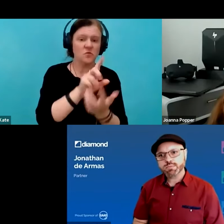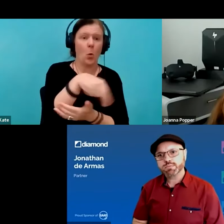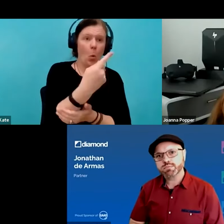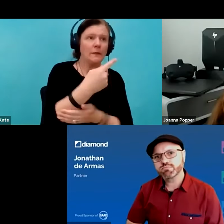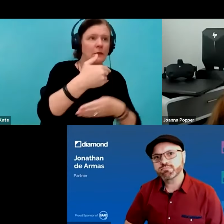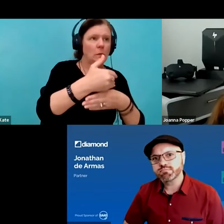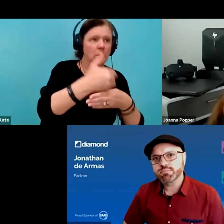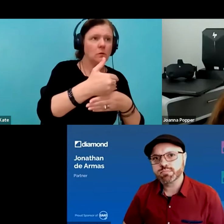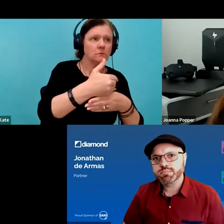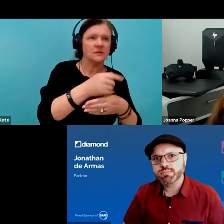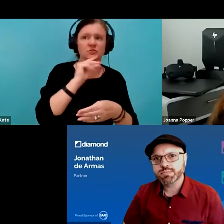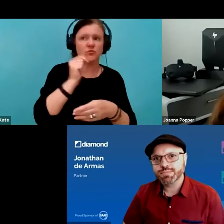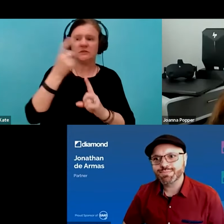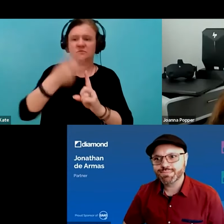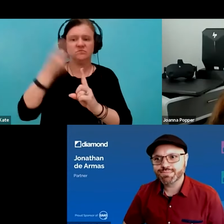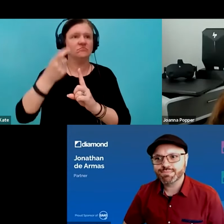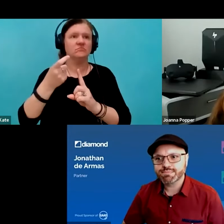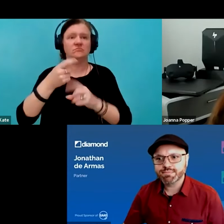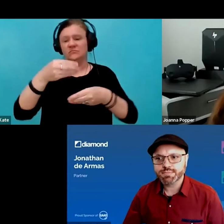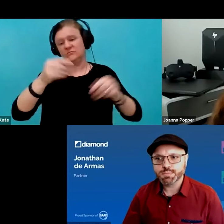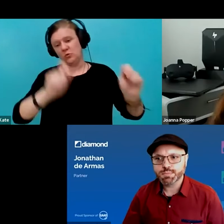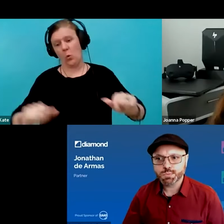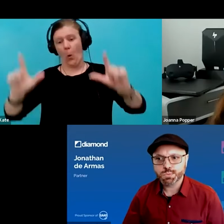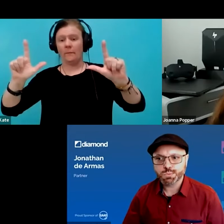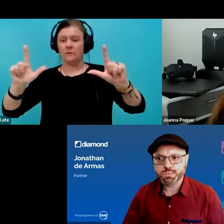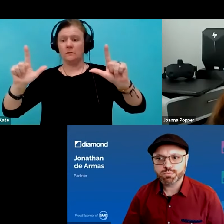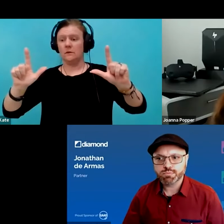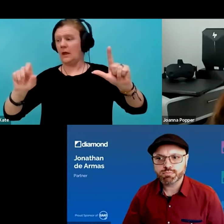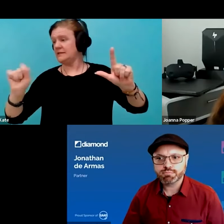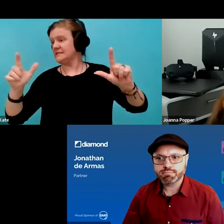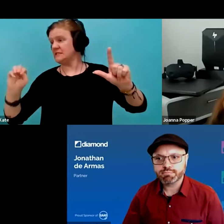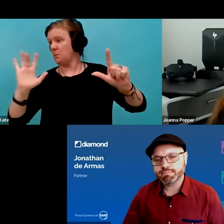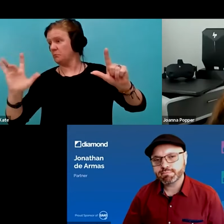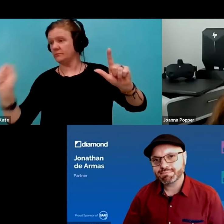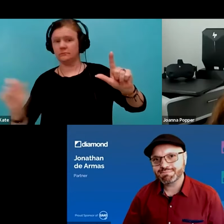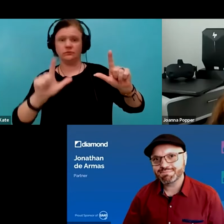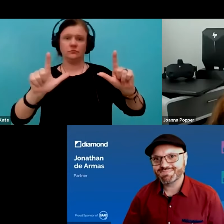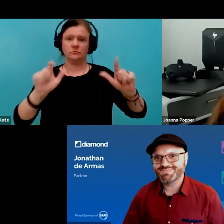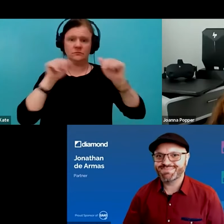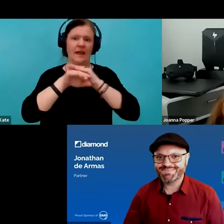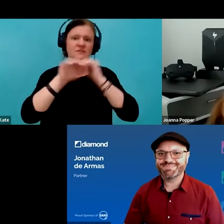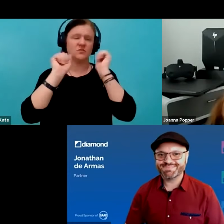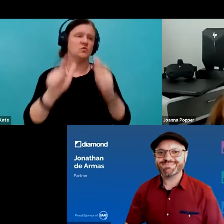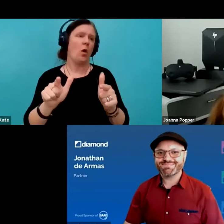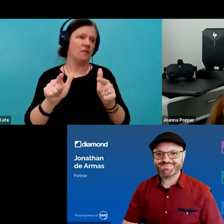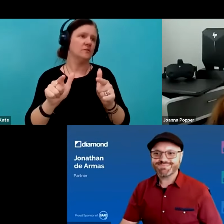Joanna Popper: It just works. You know, you open windows mixed reality and then you open steam and boom. You can access all all of that great content. So, so